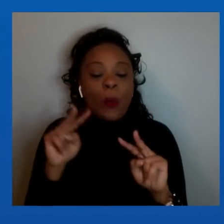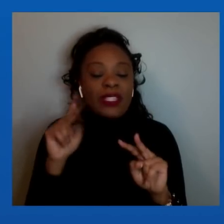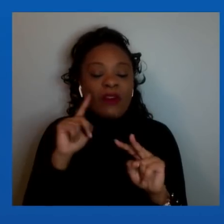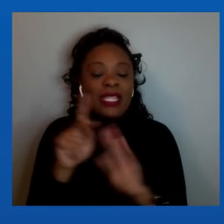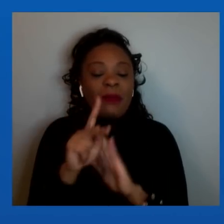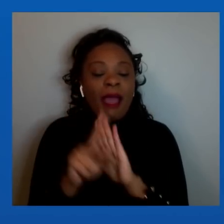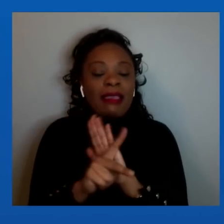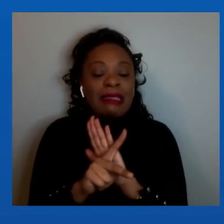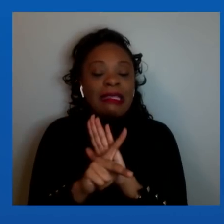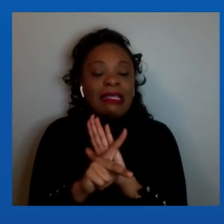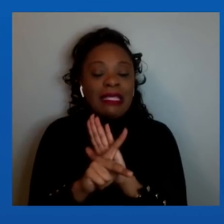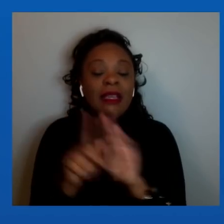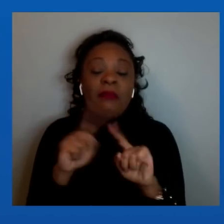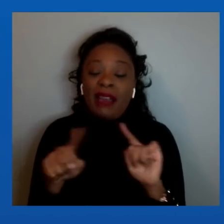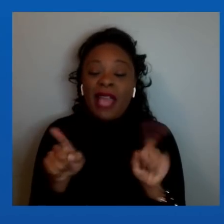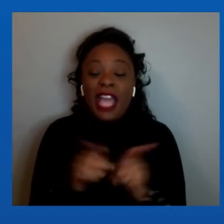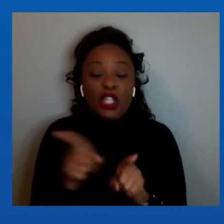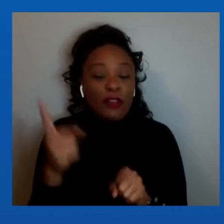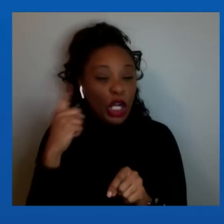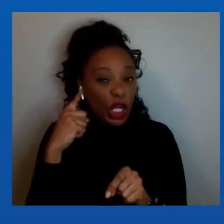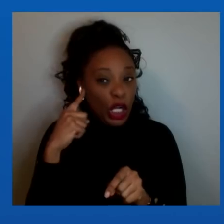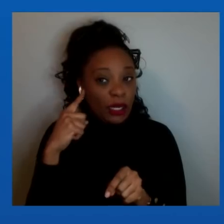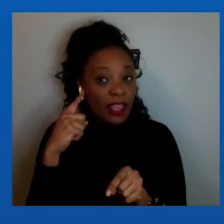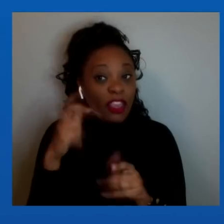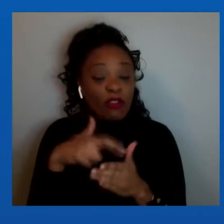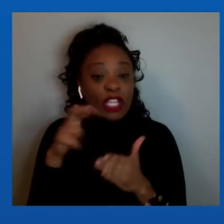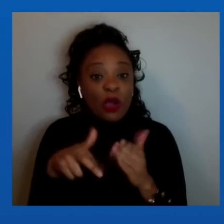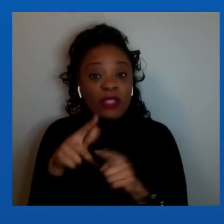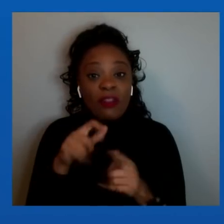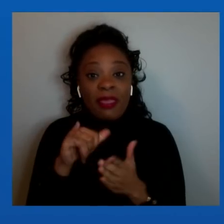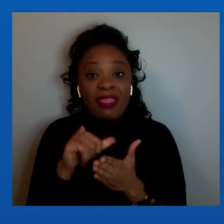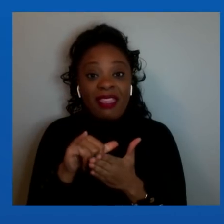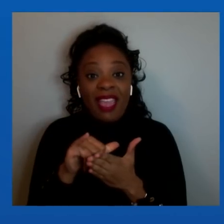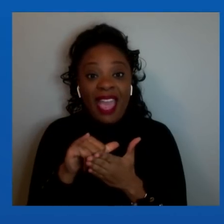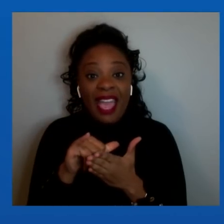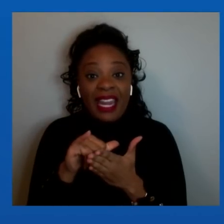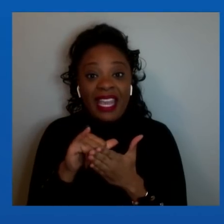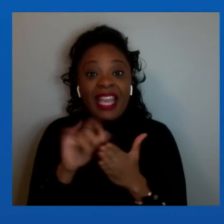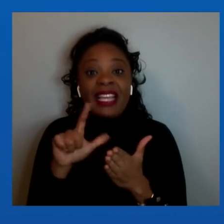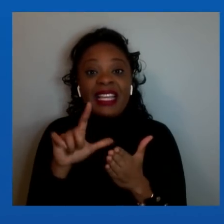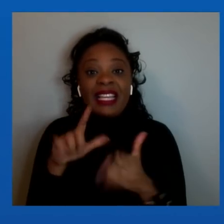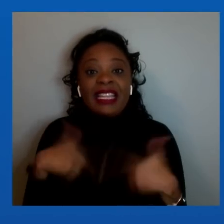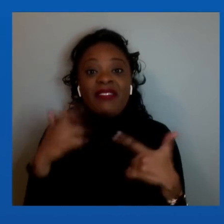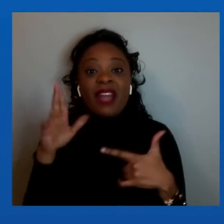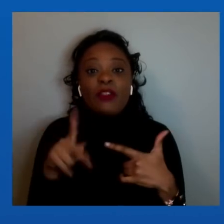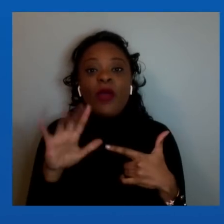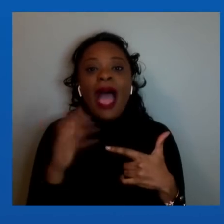But as you heard, the results lived up to even our most ambitious expectations.